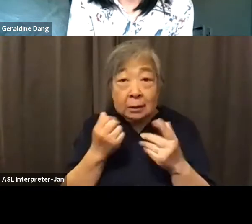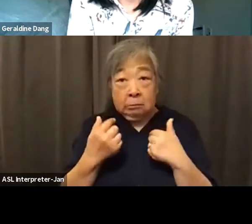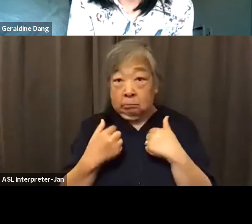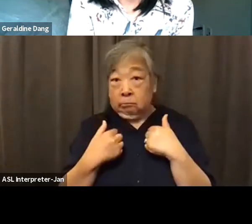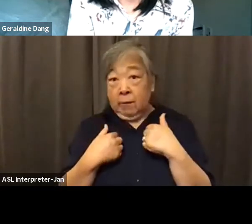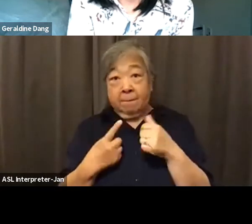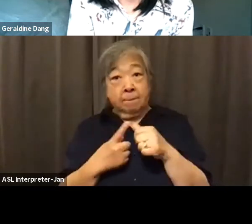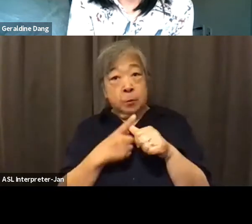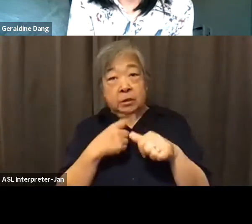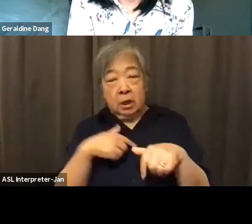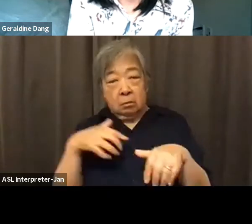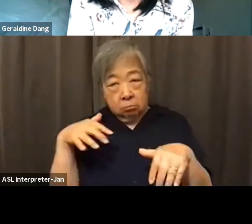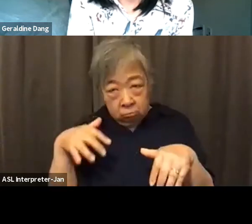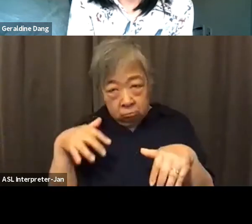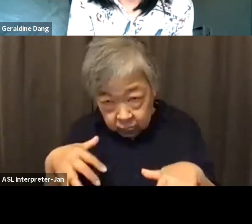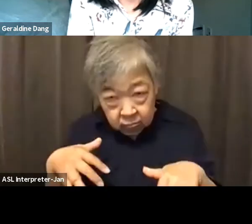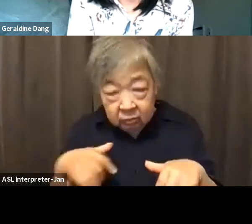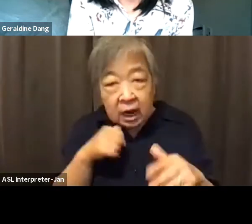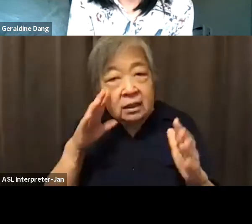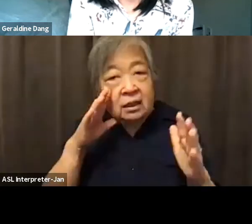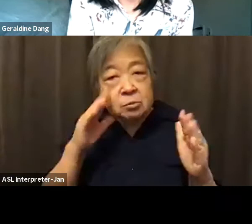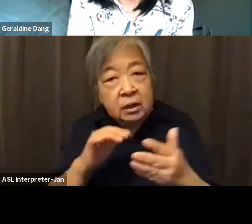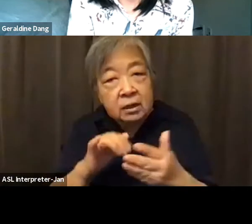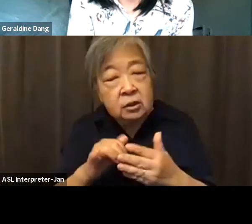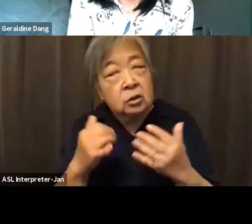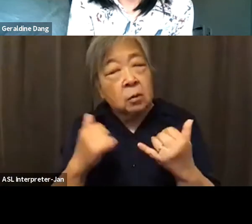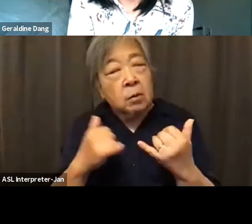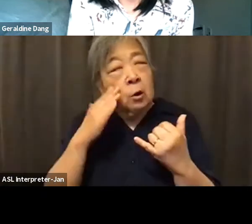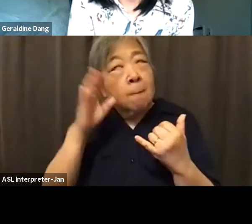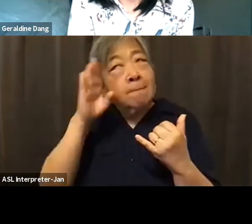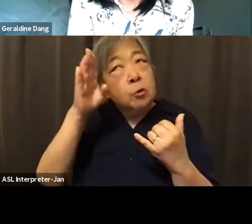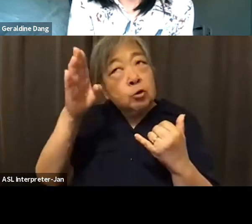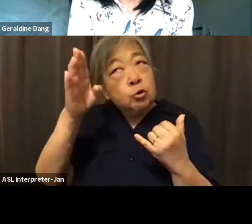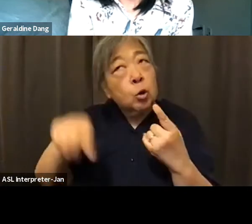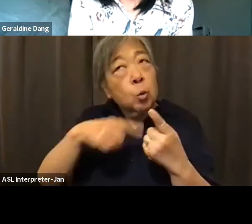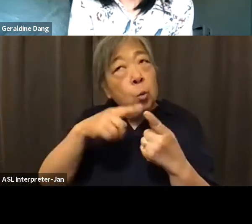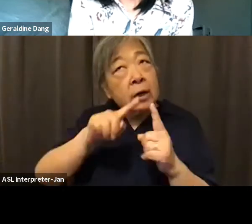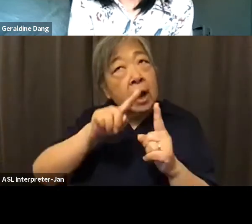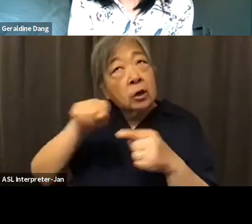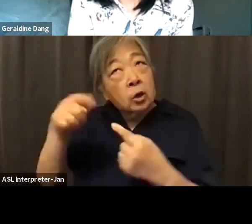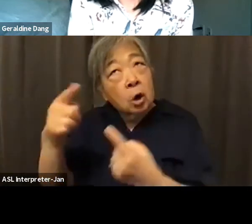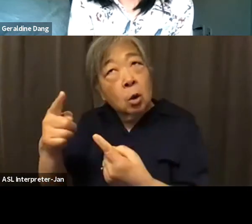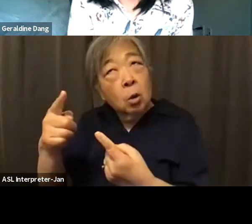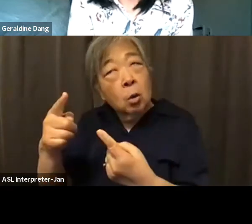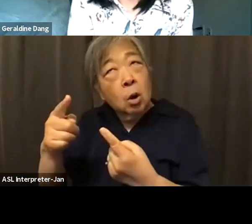time around and so now I know in the future when I go somewhere, just the way that I see myself